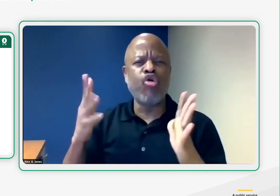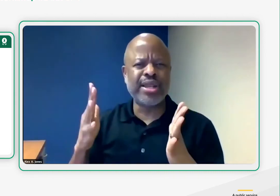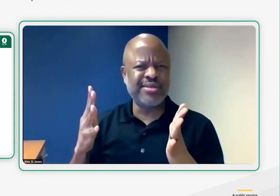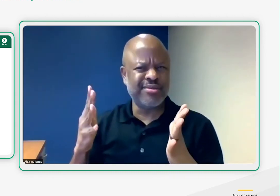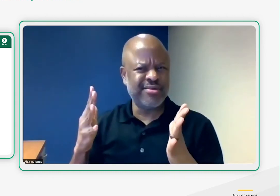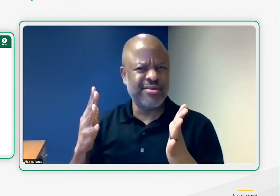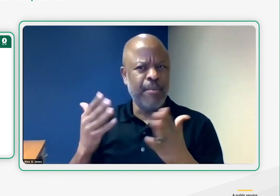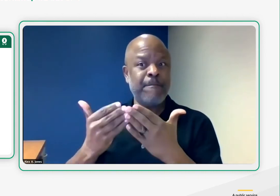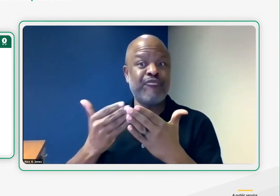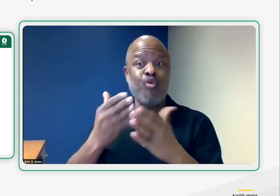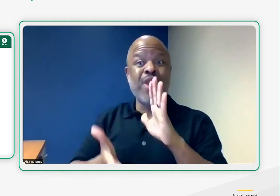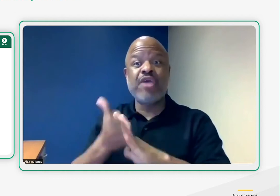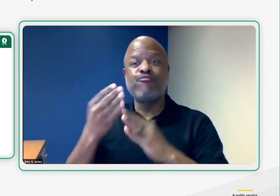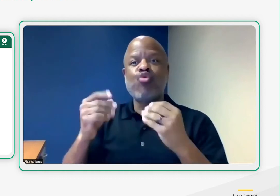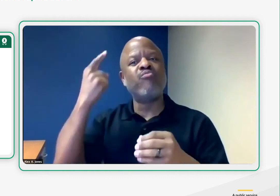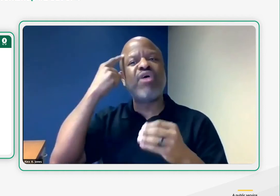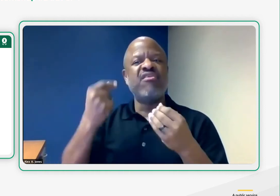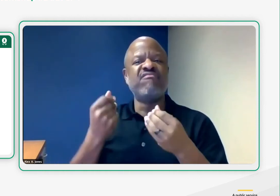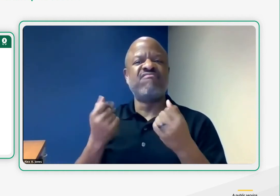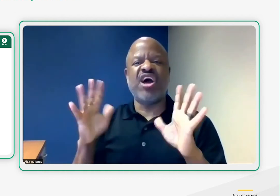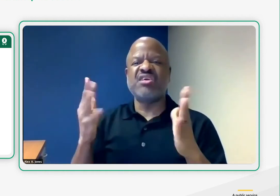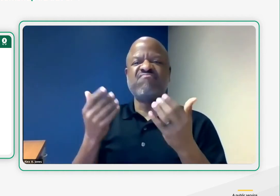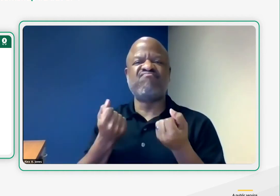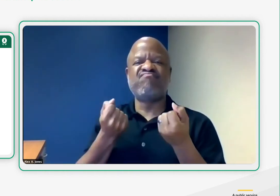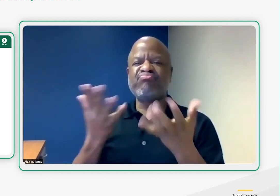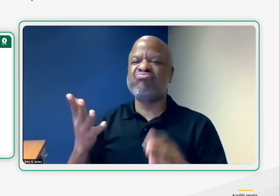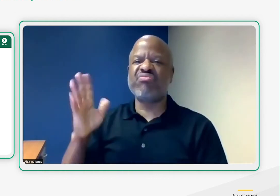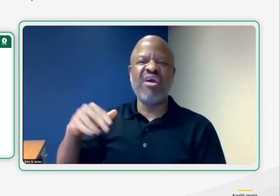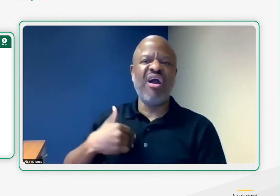But, really, the decision has already been made for us – by the company, by the factory.